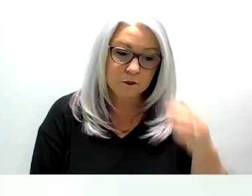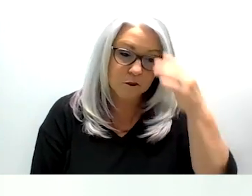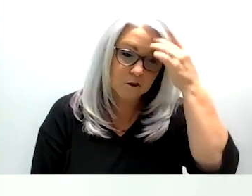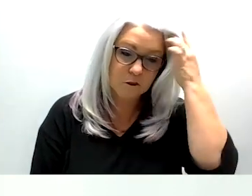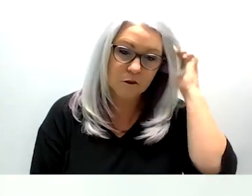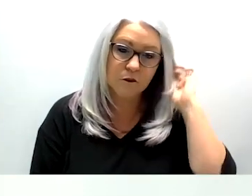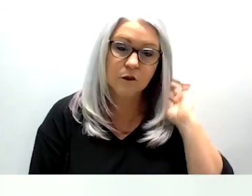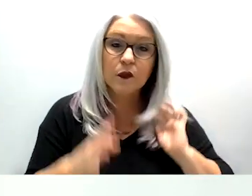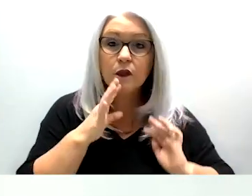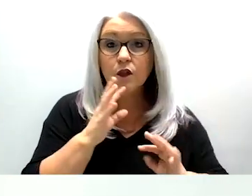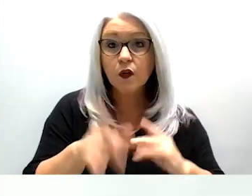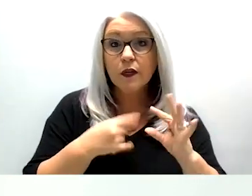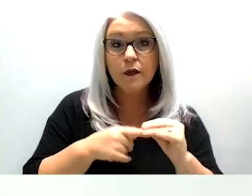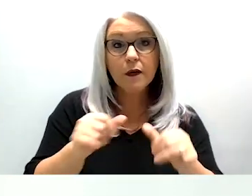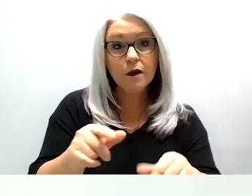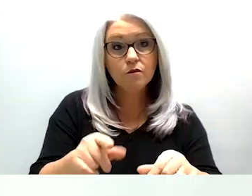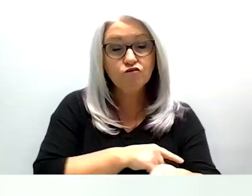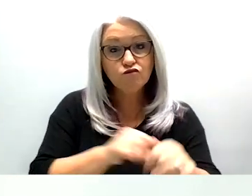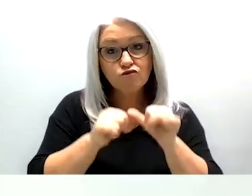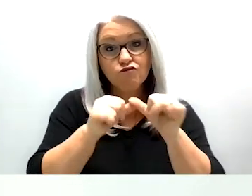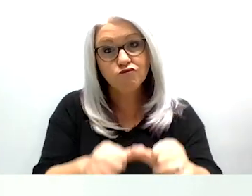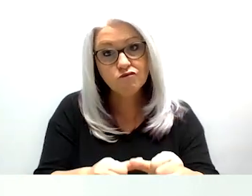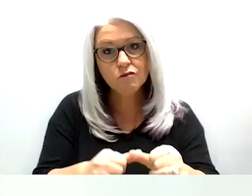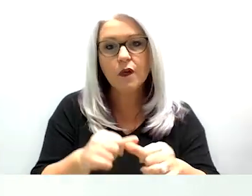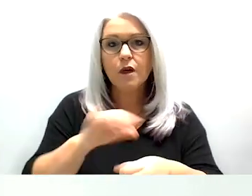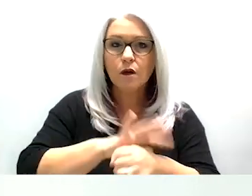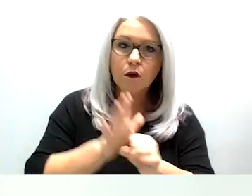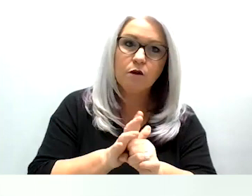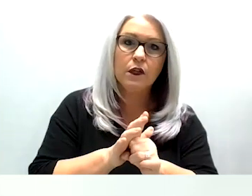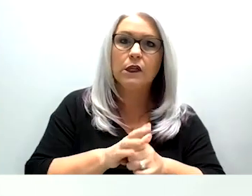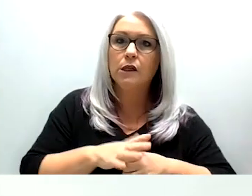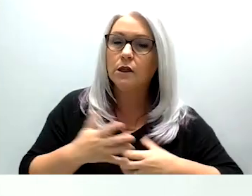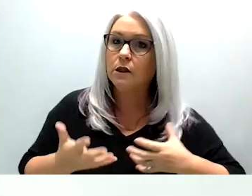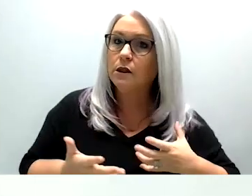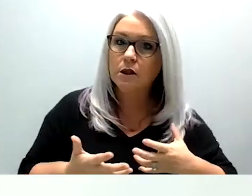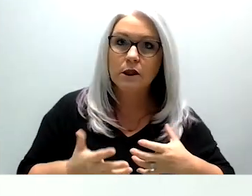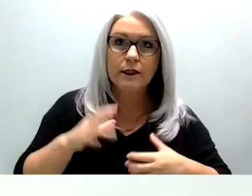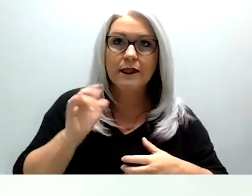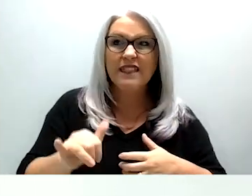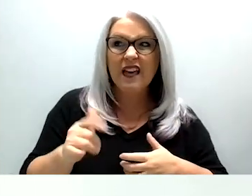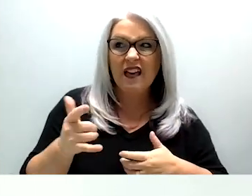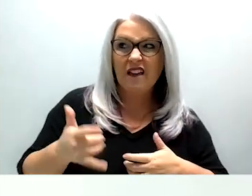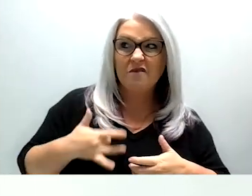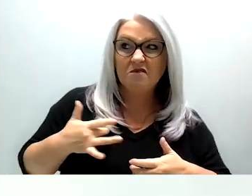a little bit more, specifically the burning question is long COVID a disability under the